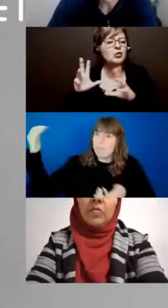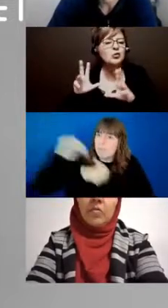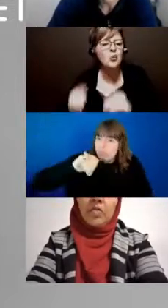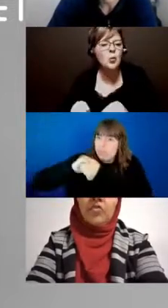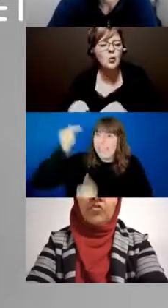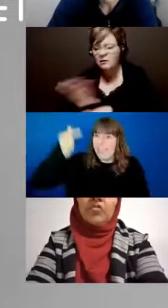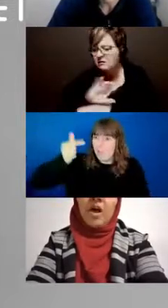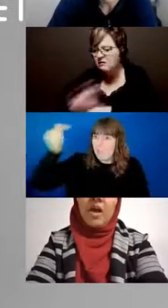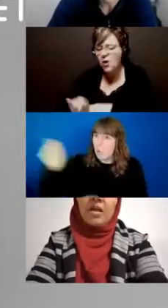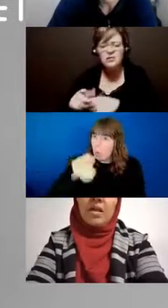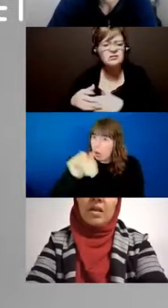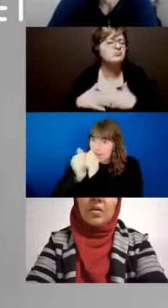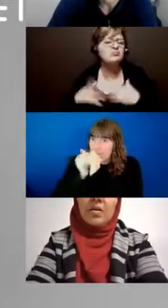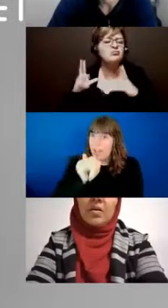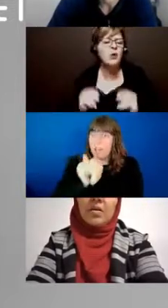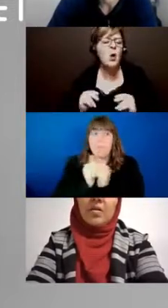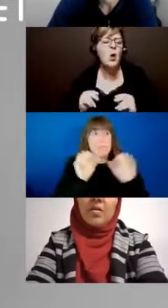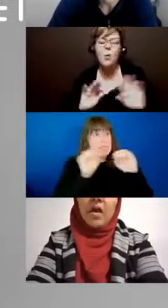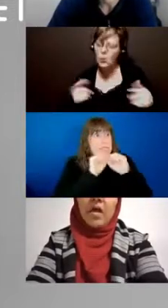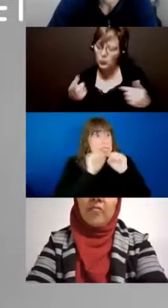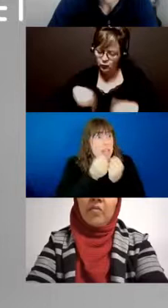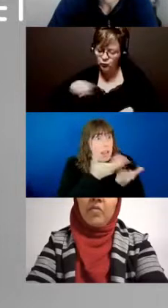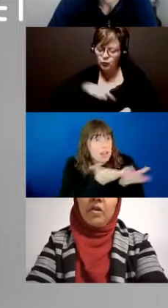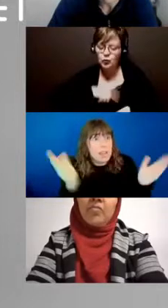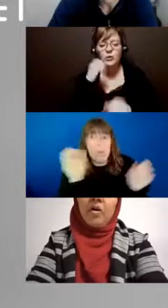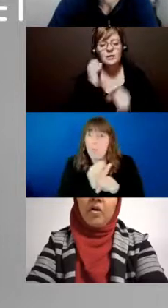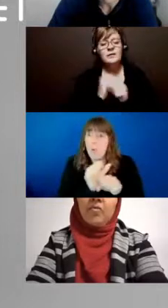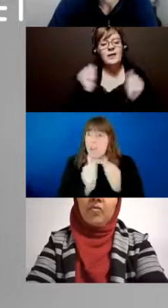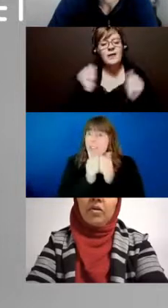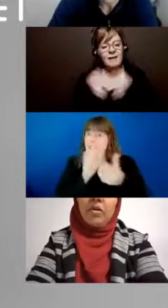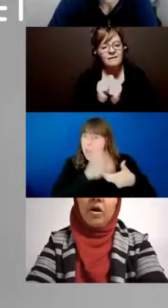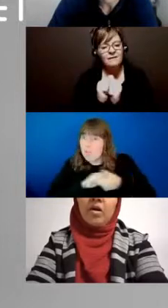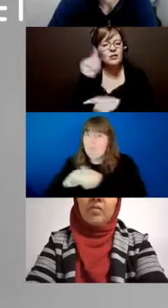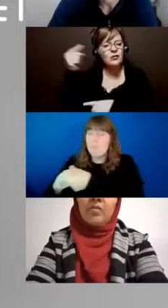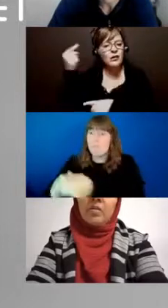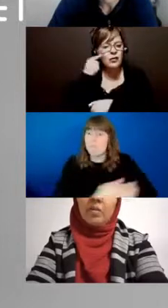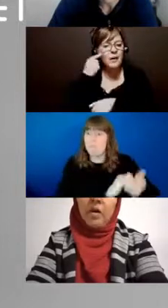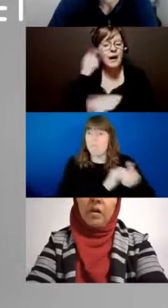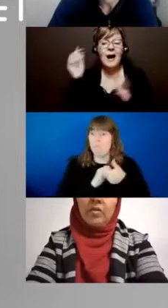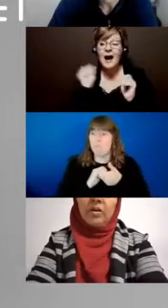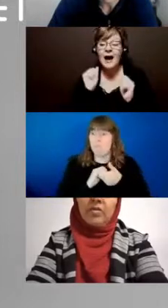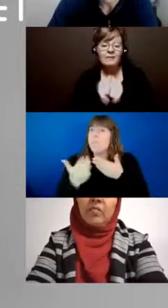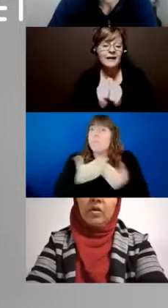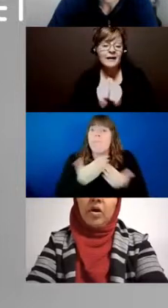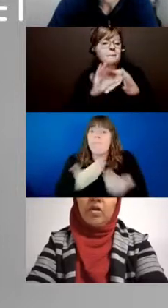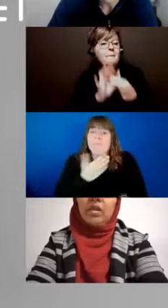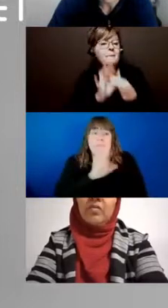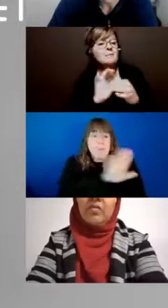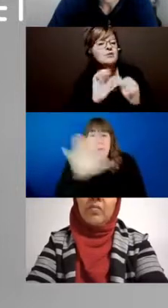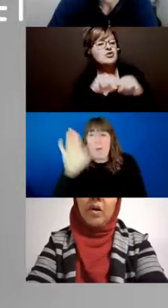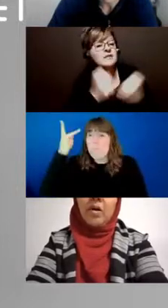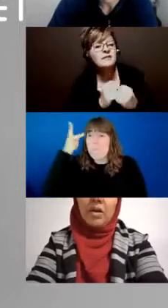with society with everyone involved regardless of their politics regardless of the parties